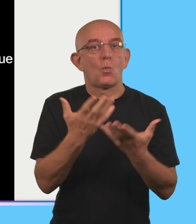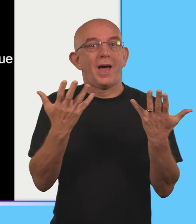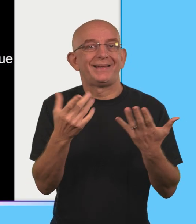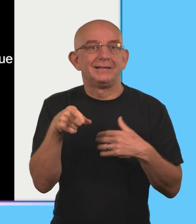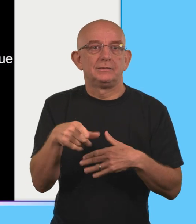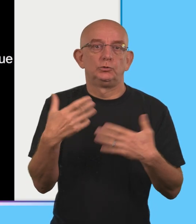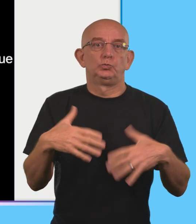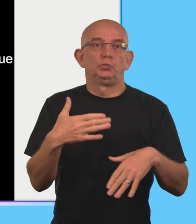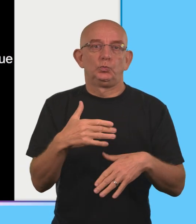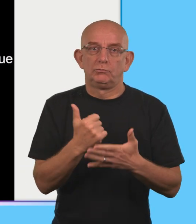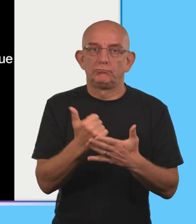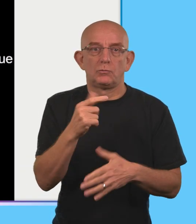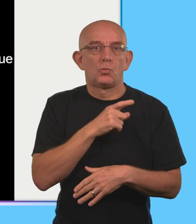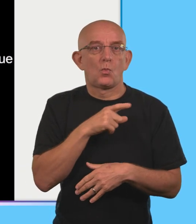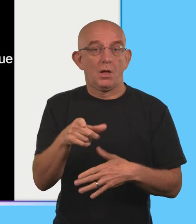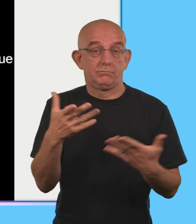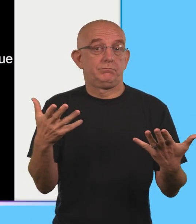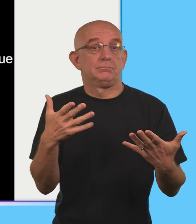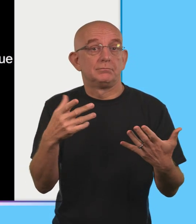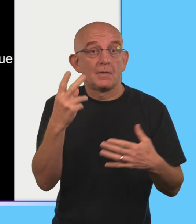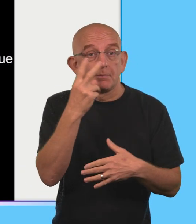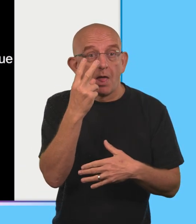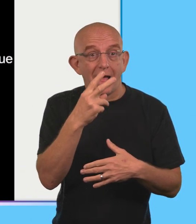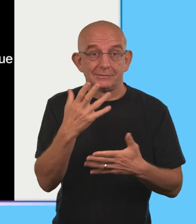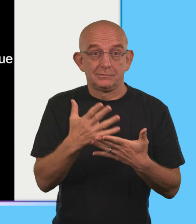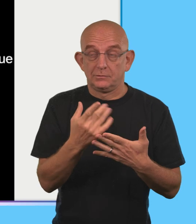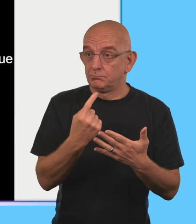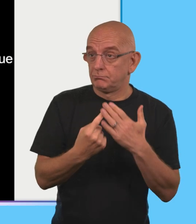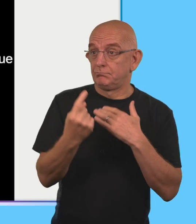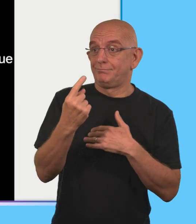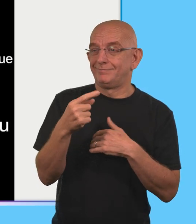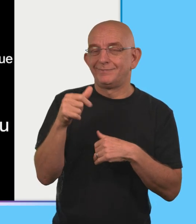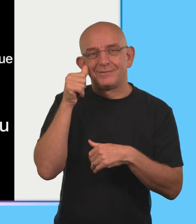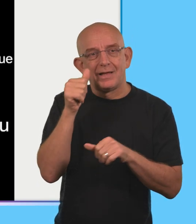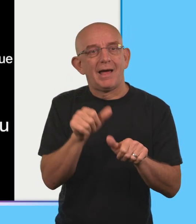cool because it kind of subverted the blind protagonist trope, which is also something that